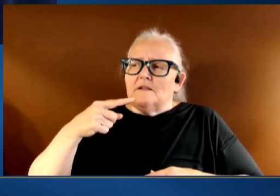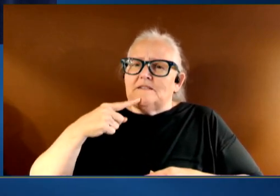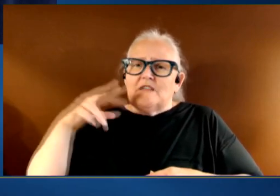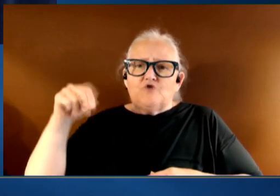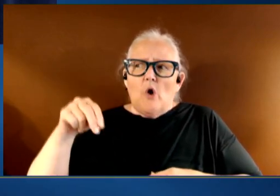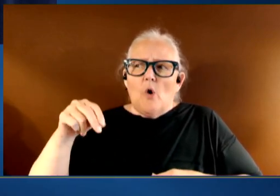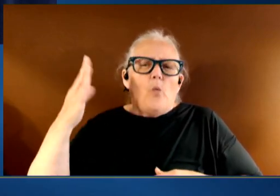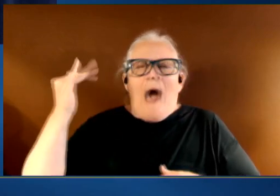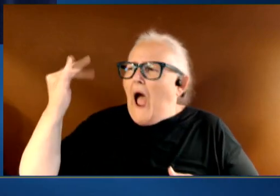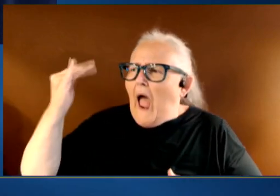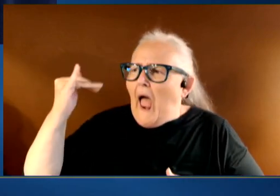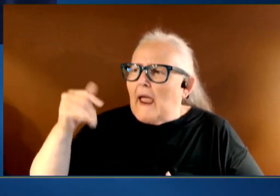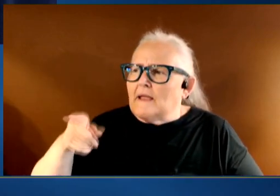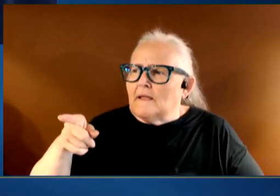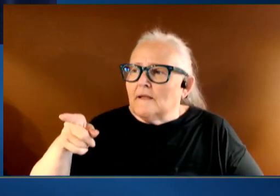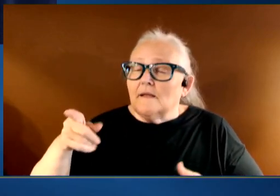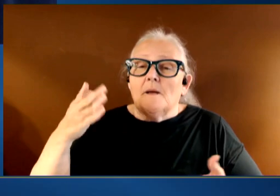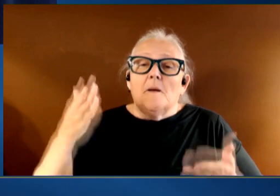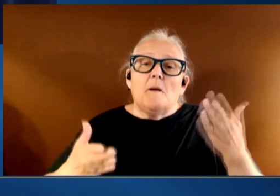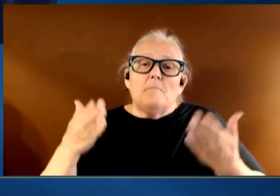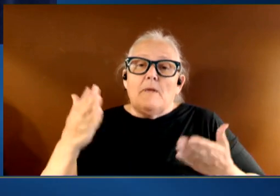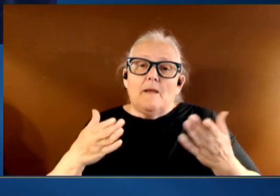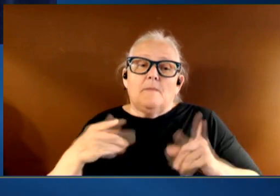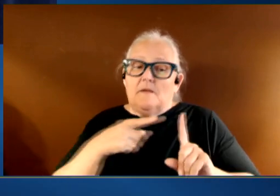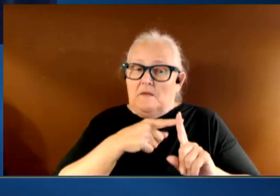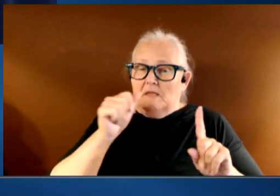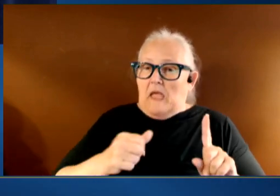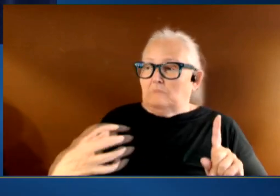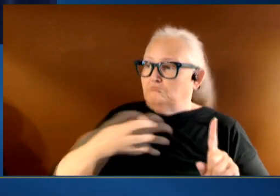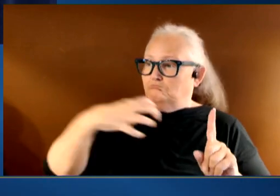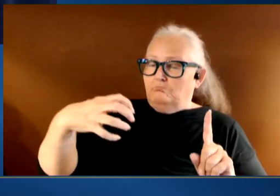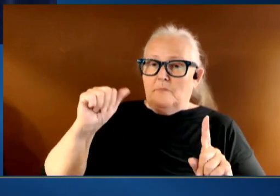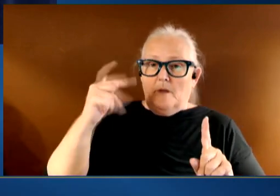is there a chance for somebody to appeal? Is there a chance for us to collect information